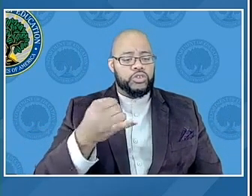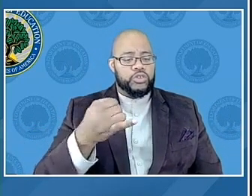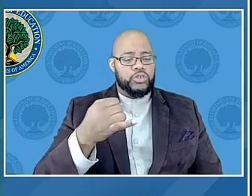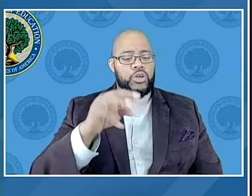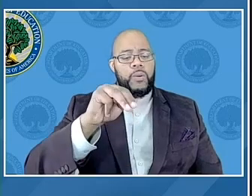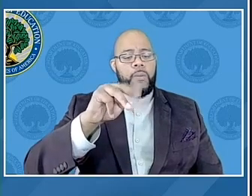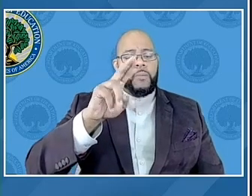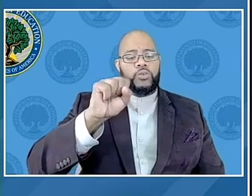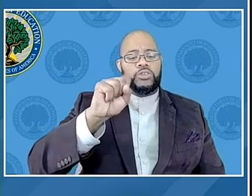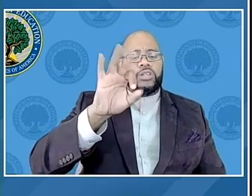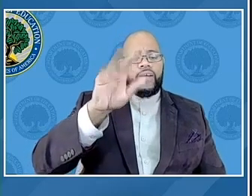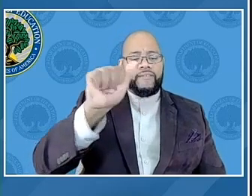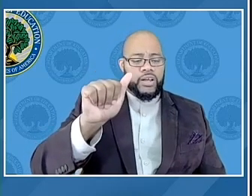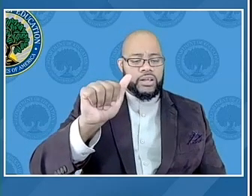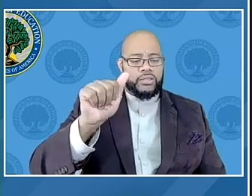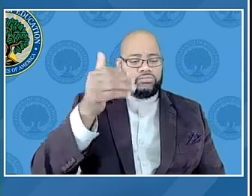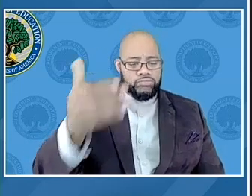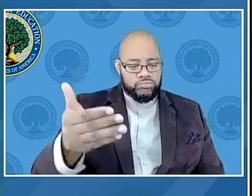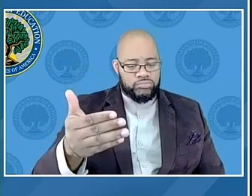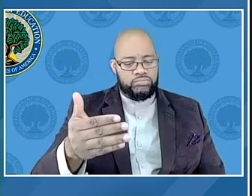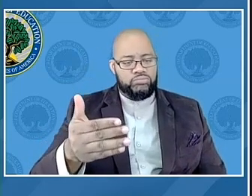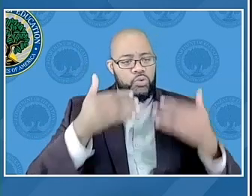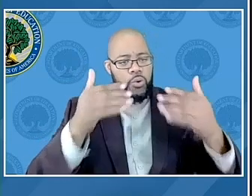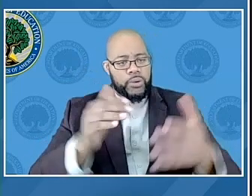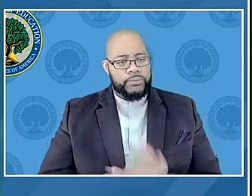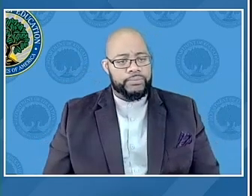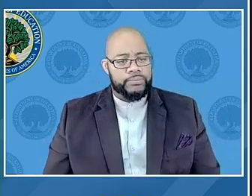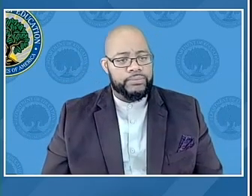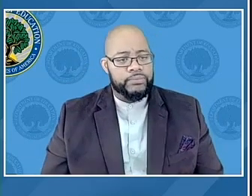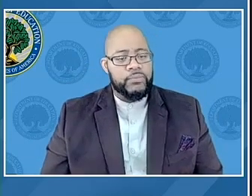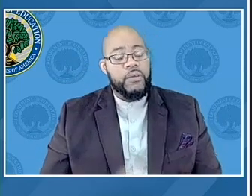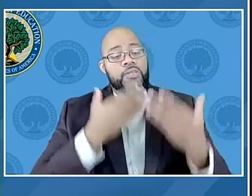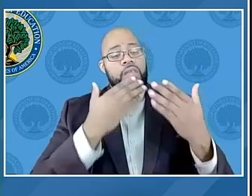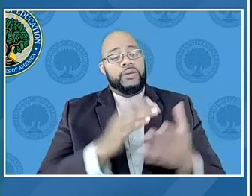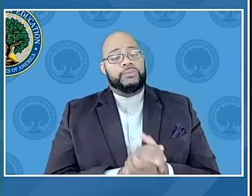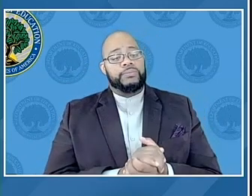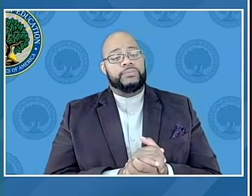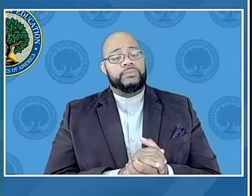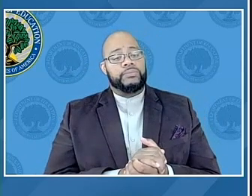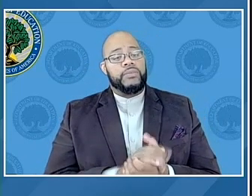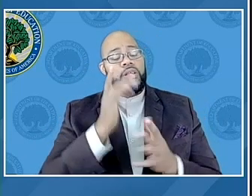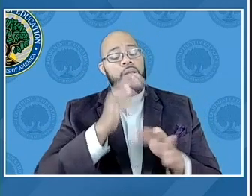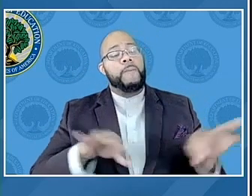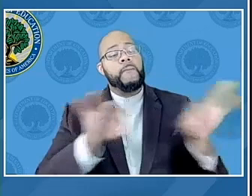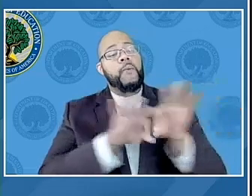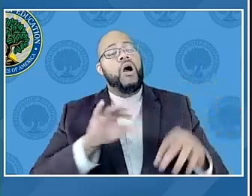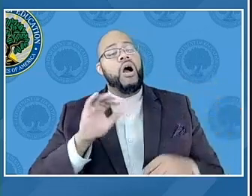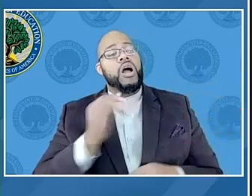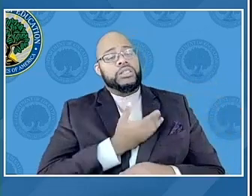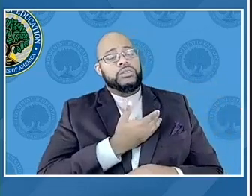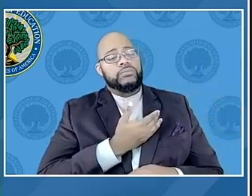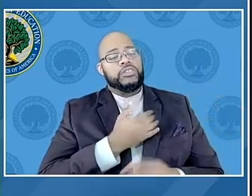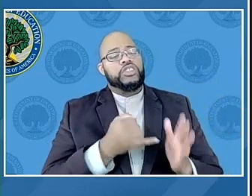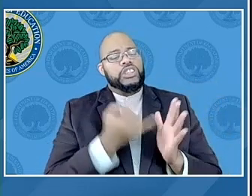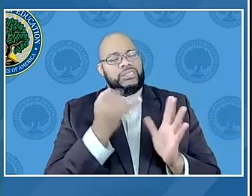Thank you. Go ahead. Thank you. So I think it's important for us to just be clear as we are going through